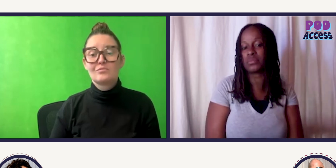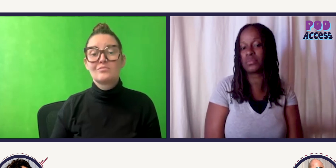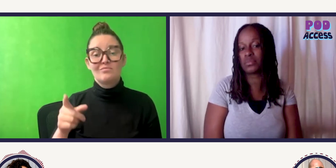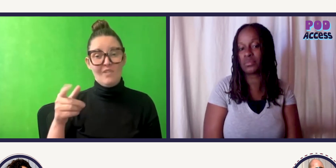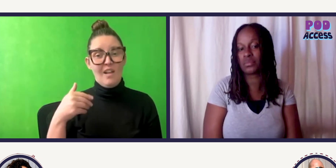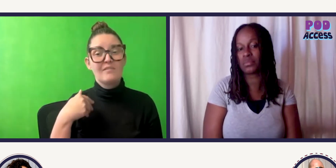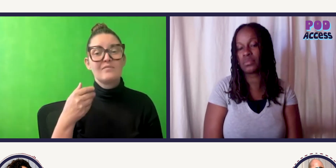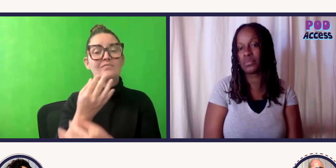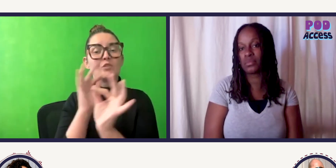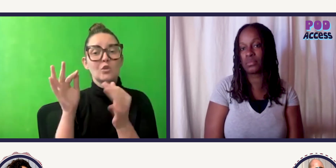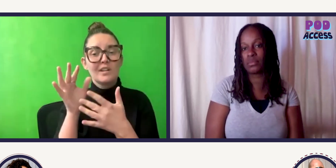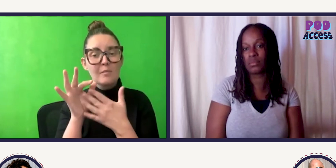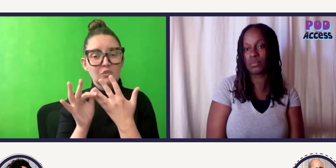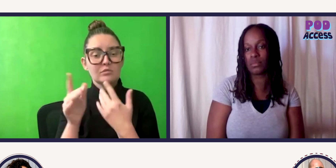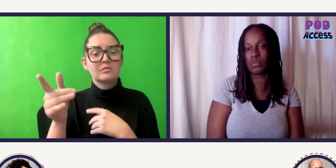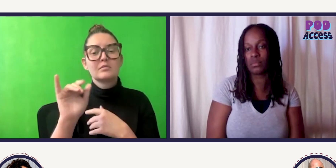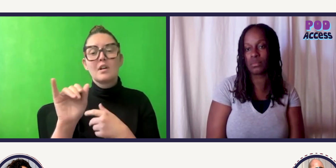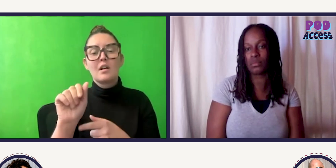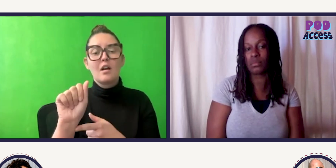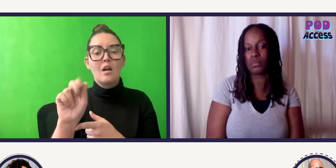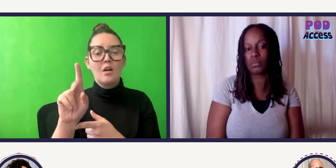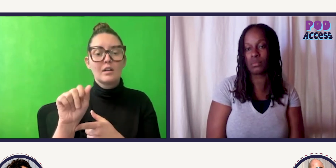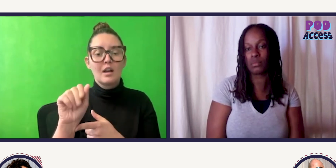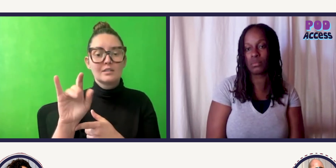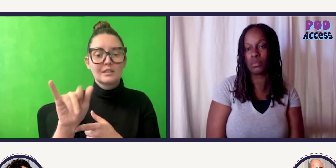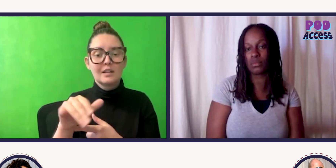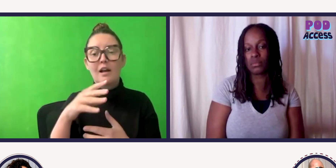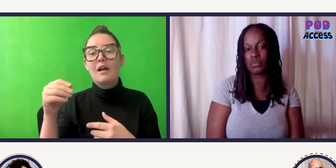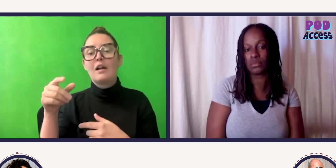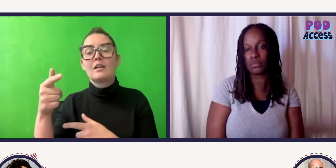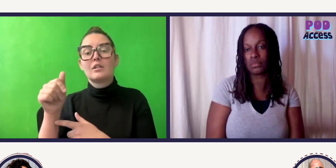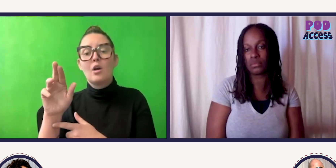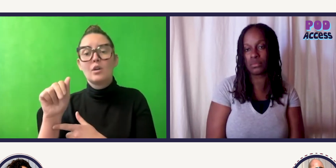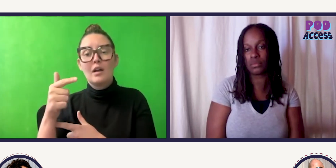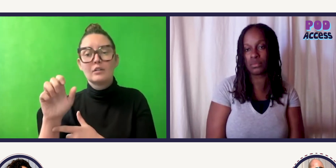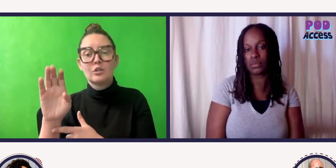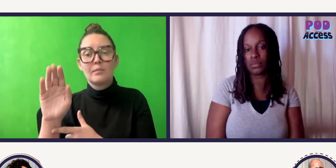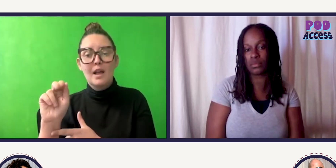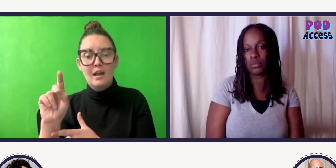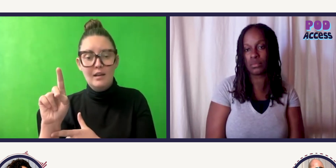There are free options like Audacity and GarageBand, and low-cost and powerful options like Reaper